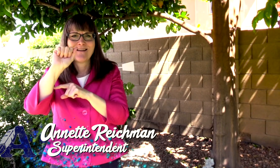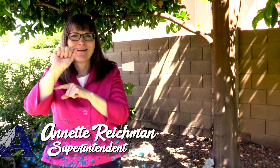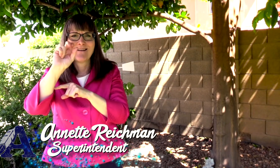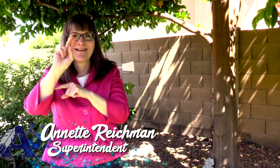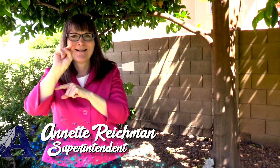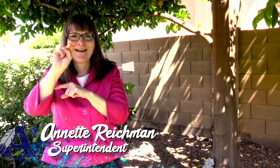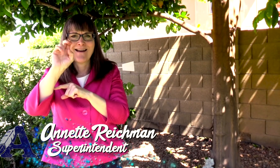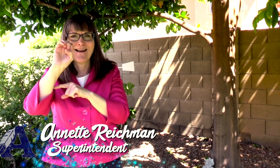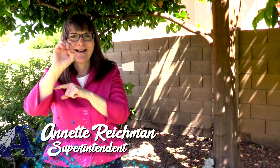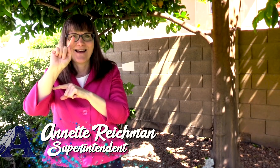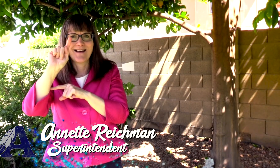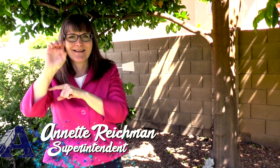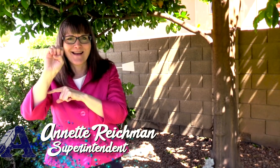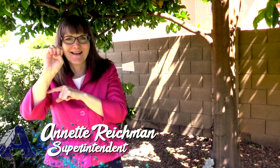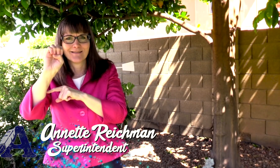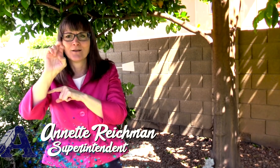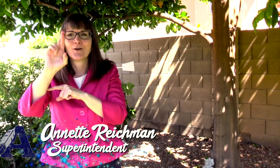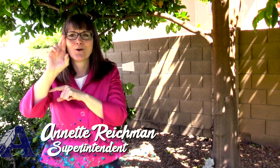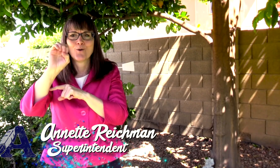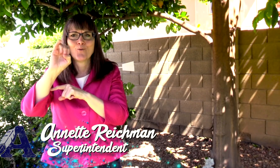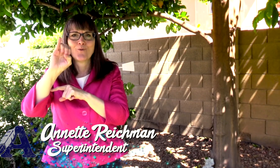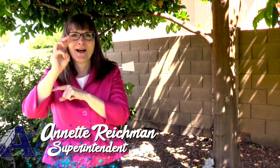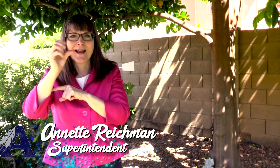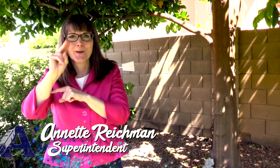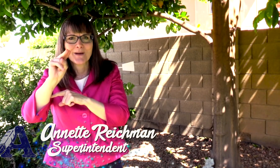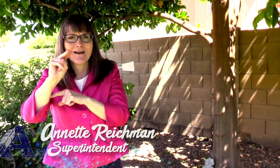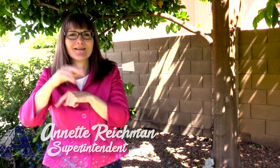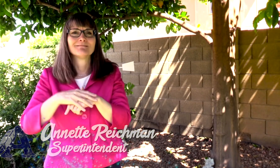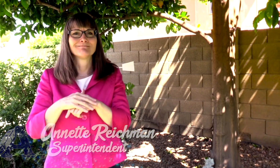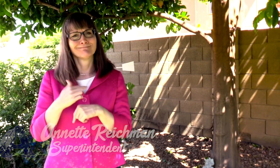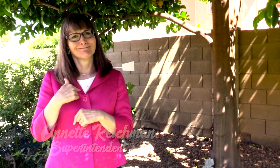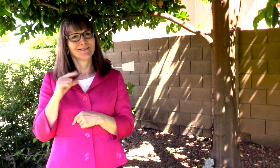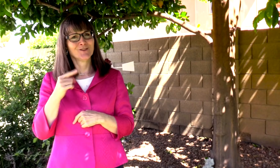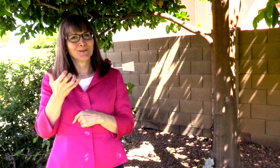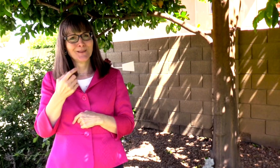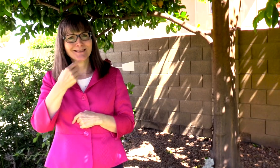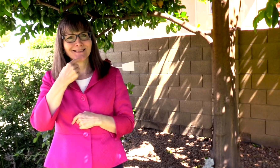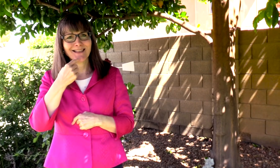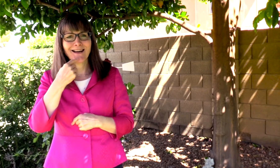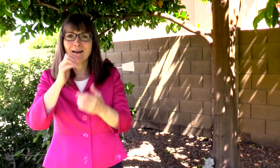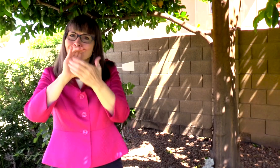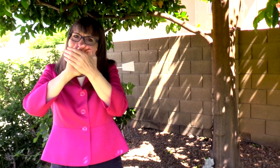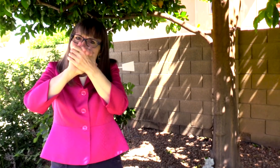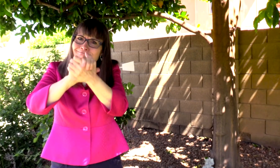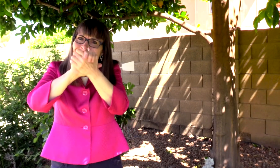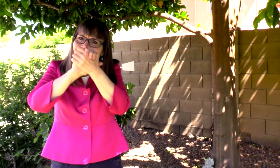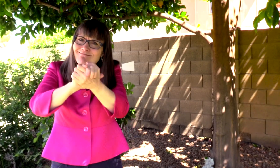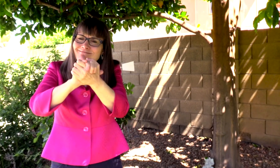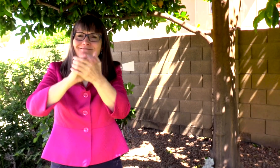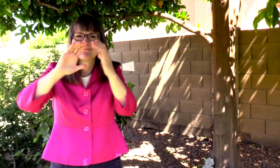I AM SUPERINTENDANT ANNETTE REICHMAN AND I JUST WANTED TO SAY CONGRATULATIONS